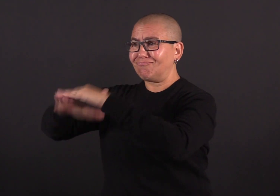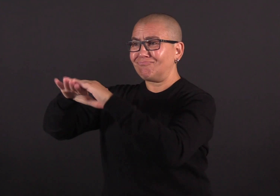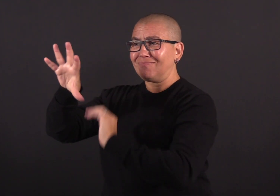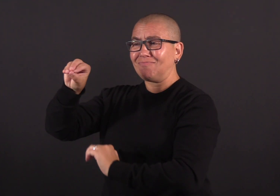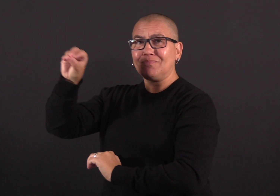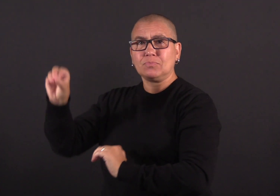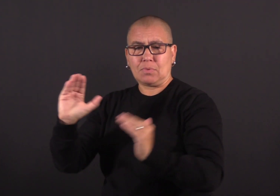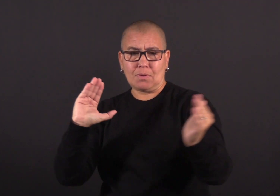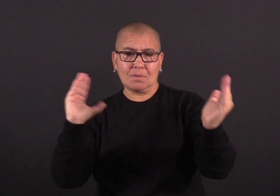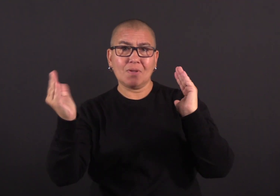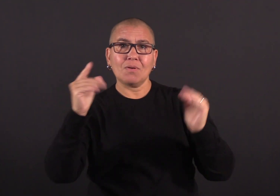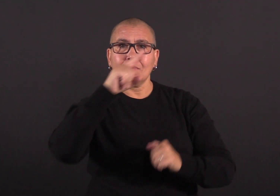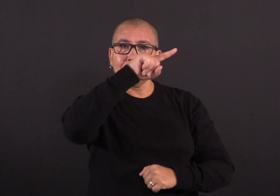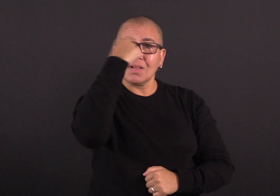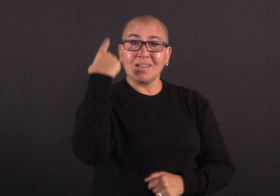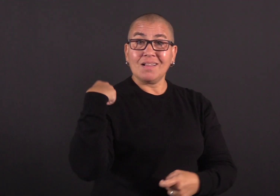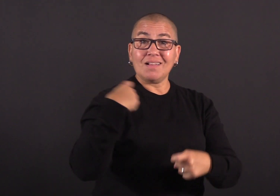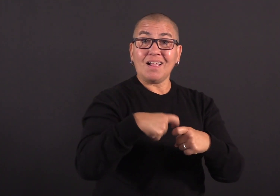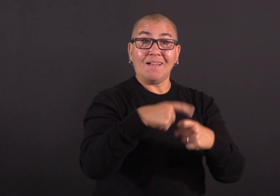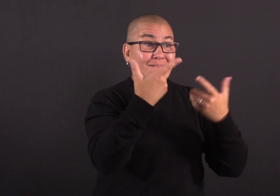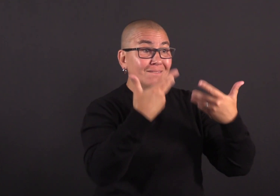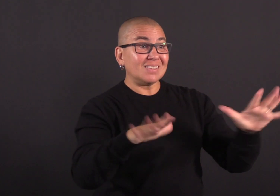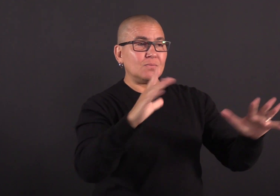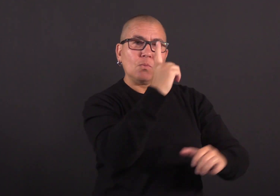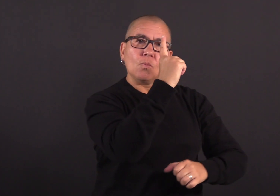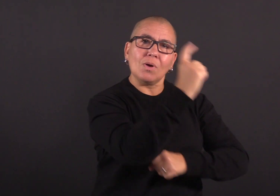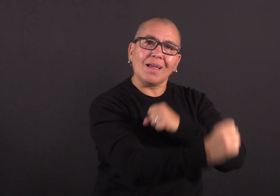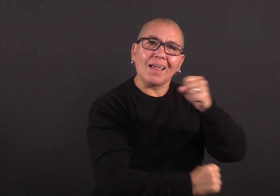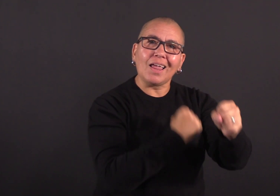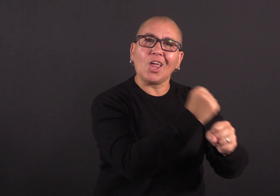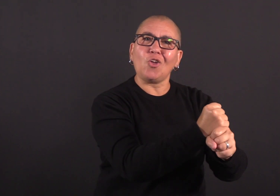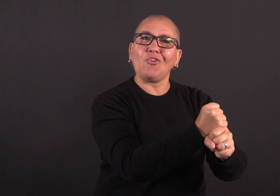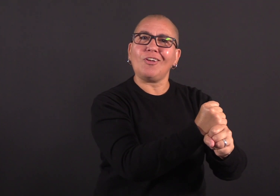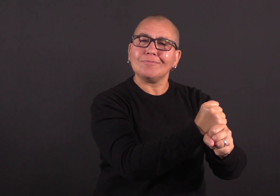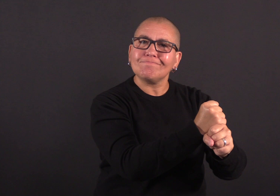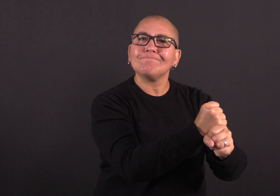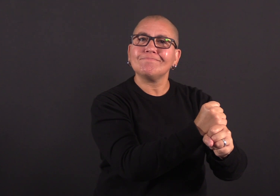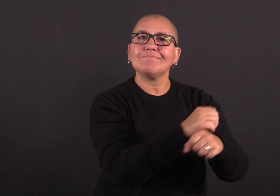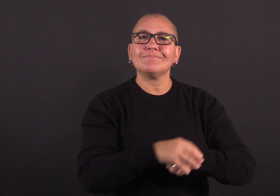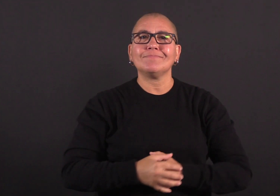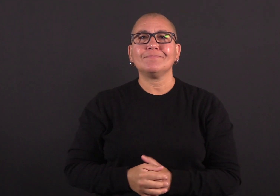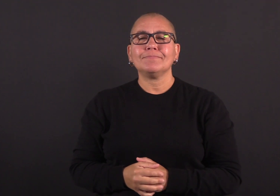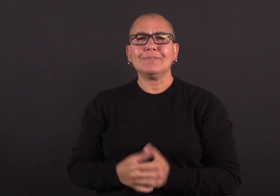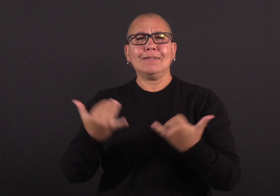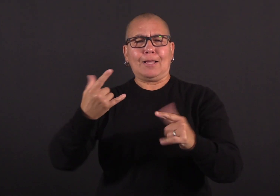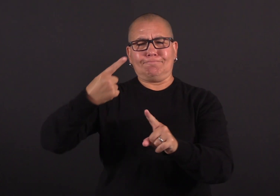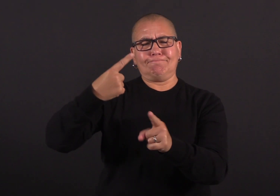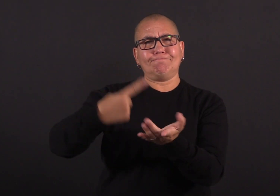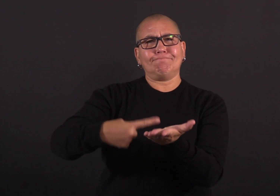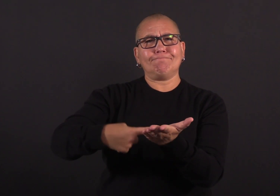• Minnesota underperformed in vaccinating American Indian people: By the end of 2022,